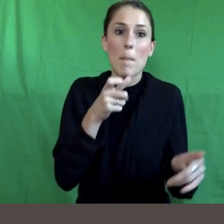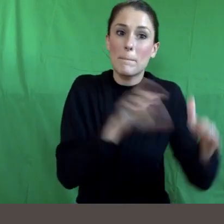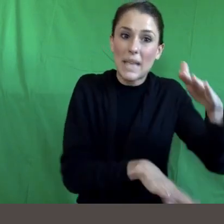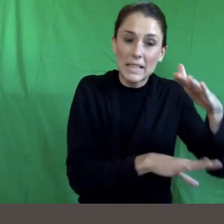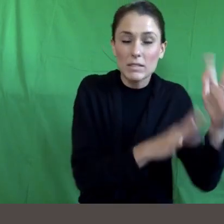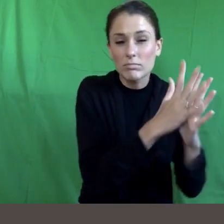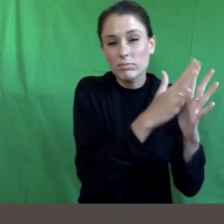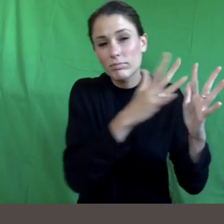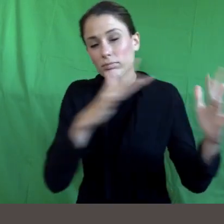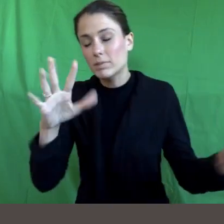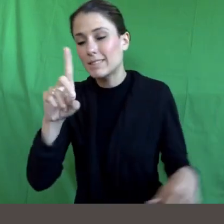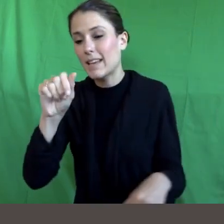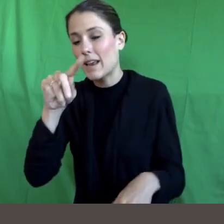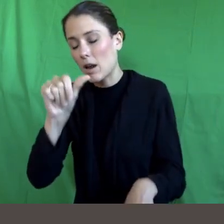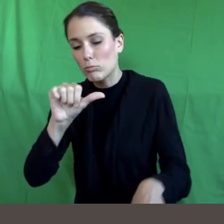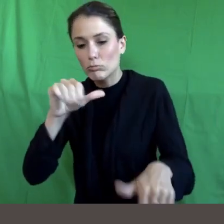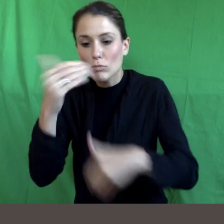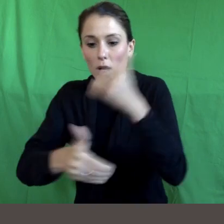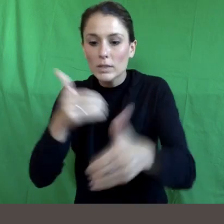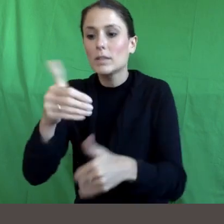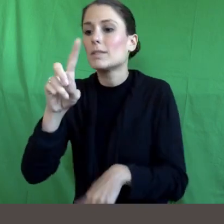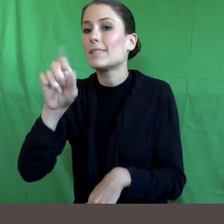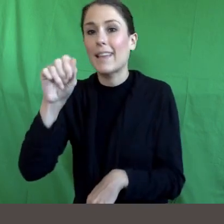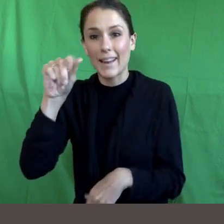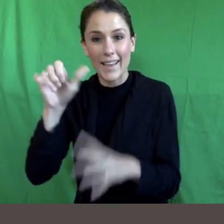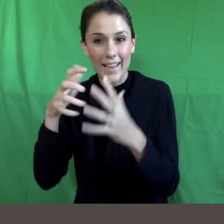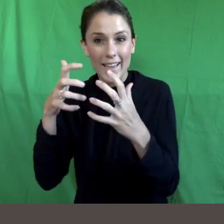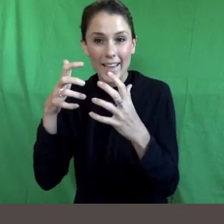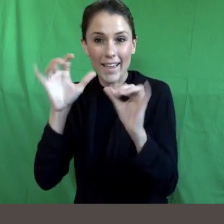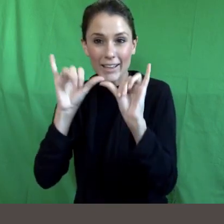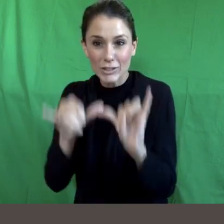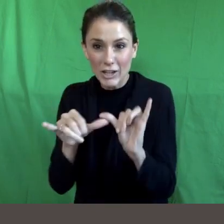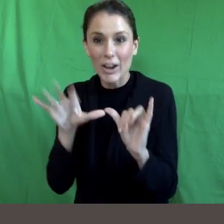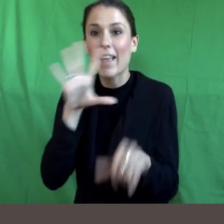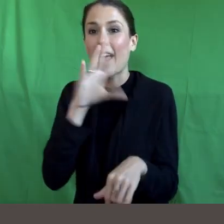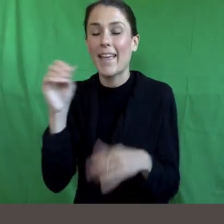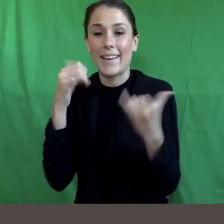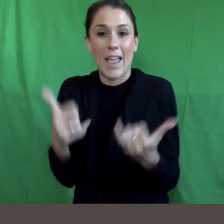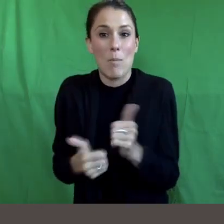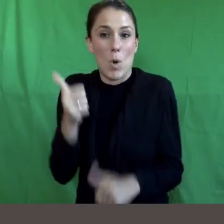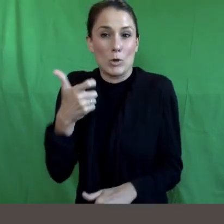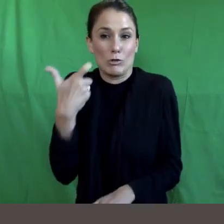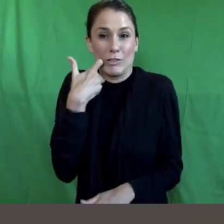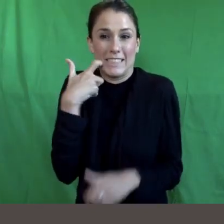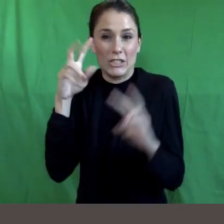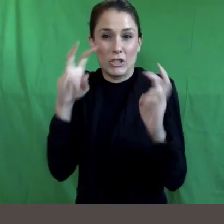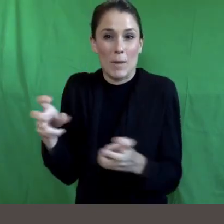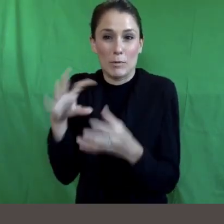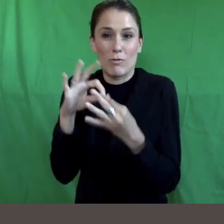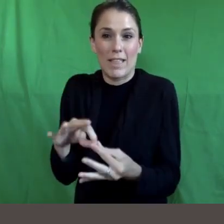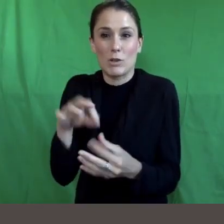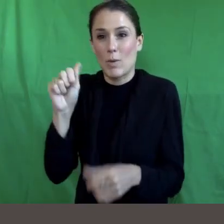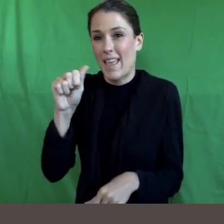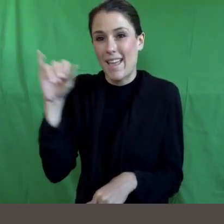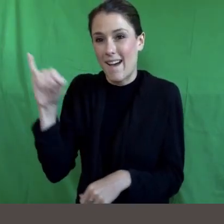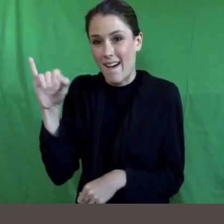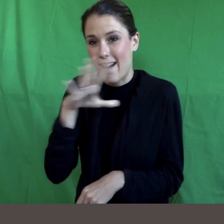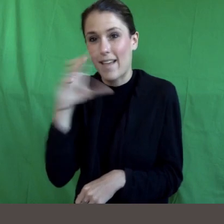in Python all the way to data processing, data engineering and the latest topics in machine learning and artificial intelligence.